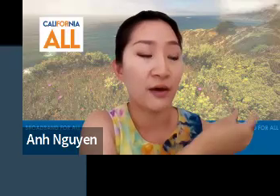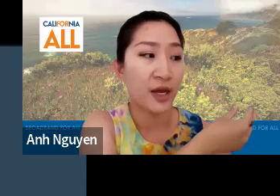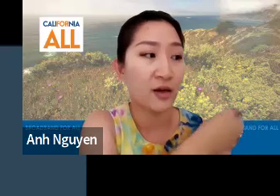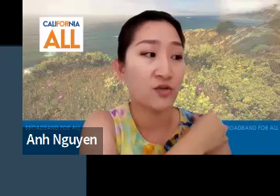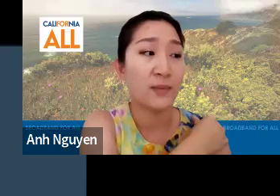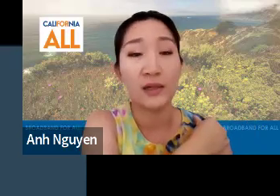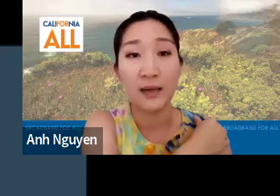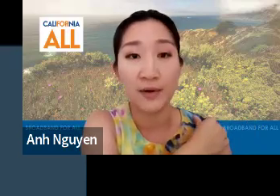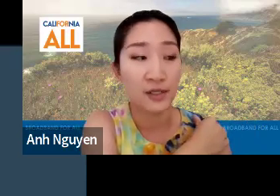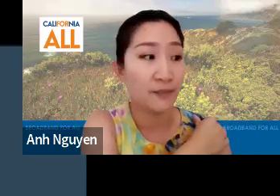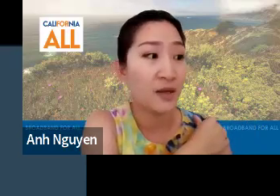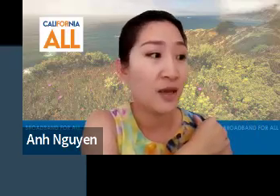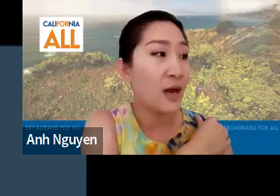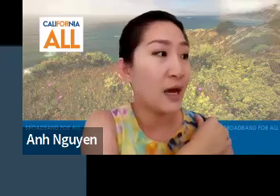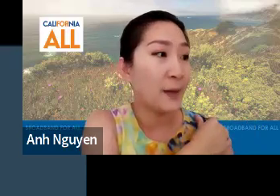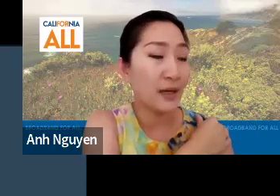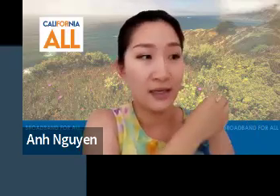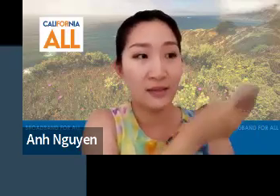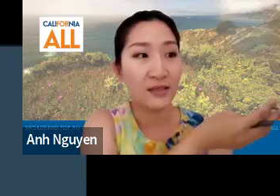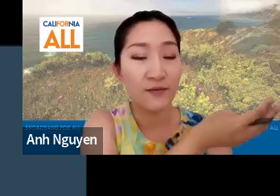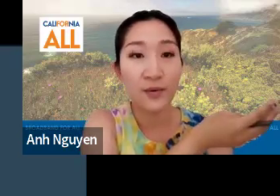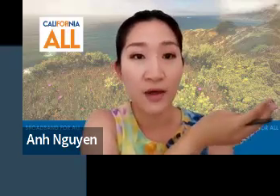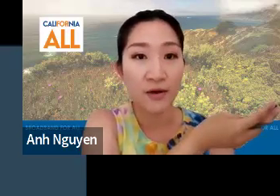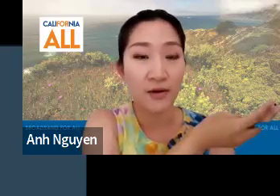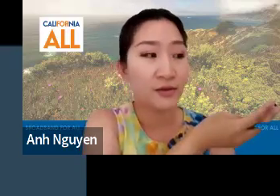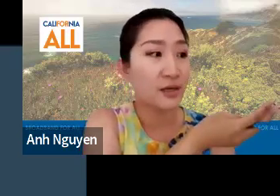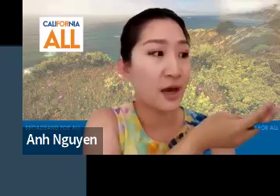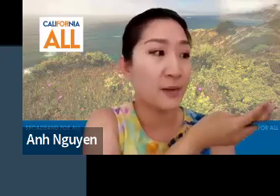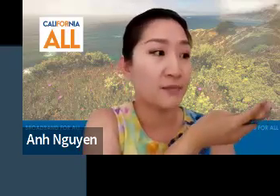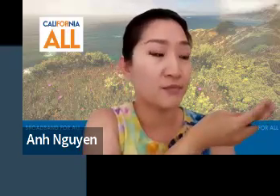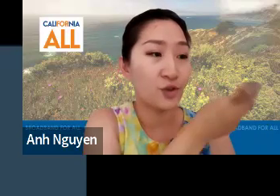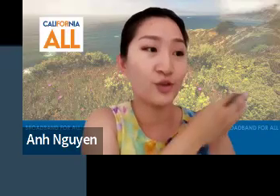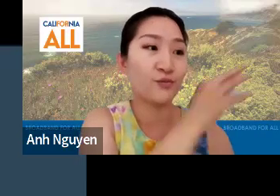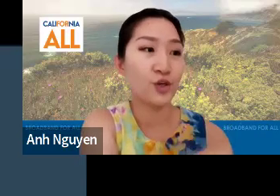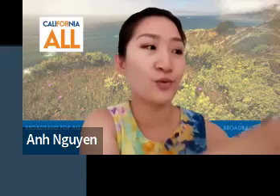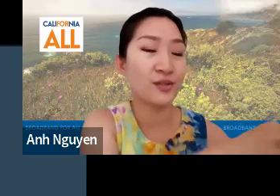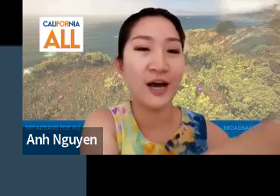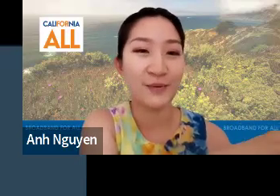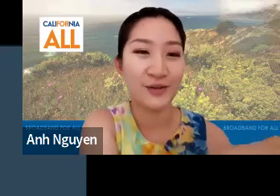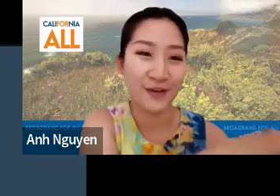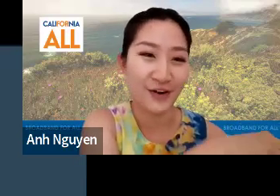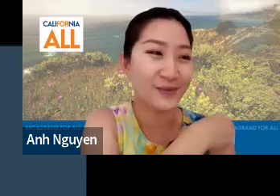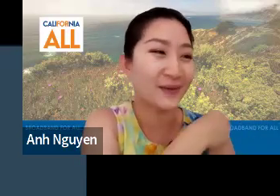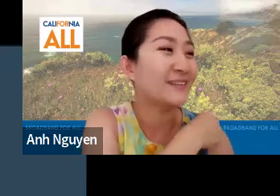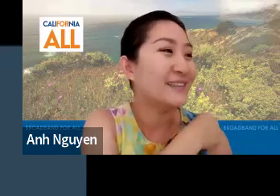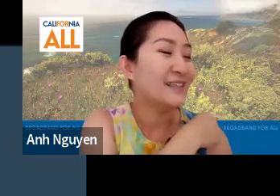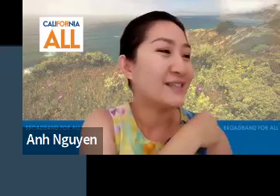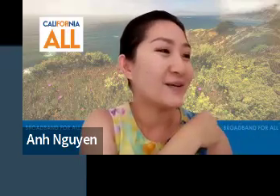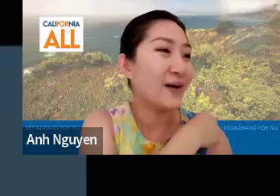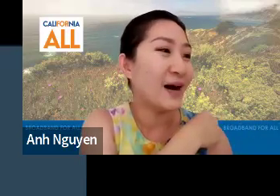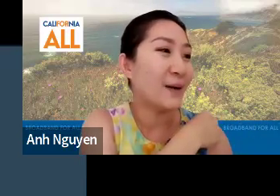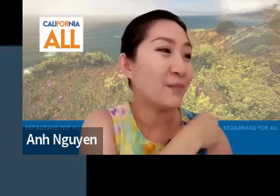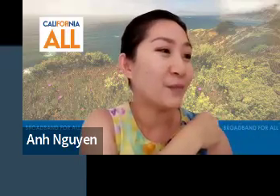healthcare and tribal collaboration and a few others chose the option of other as well. So